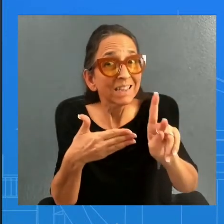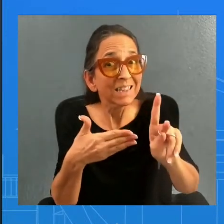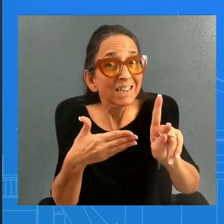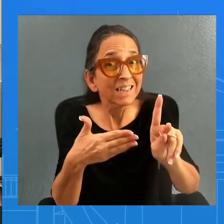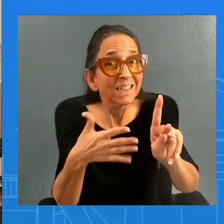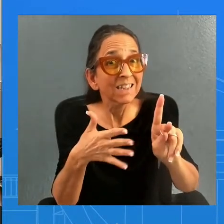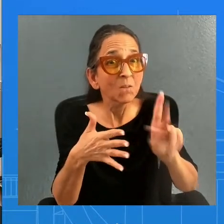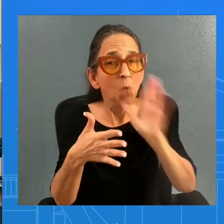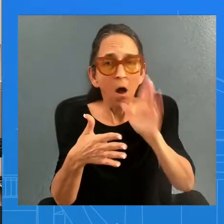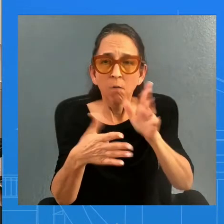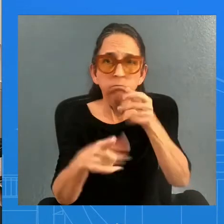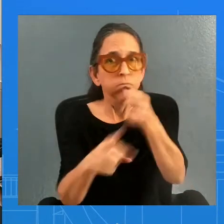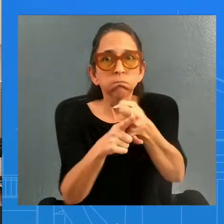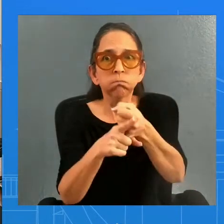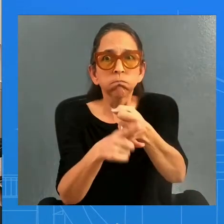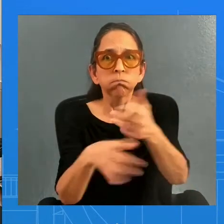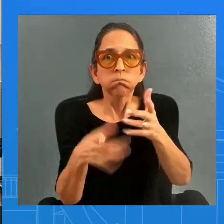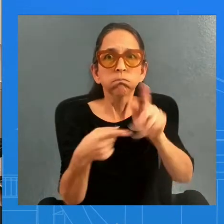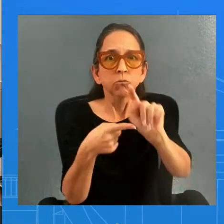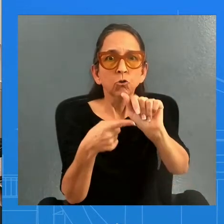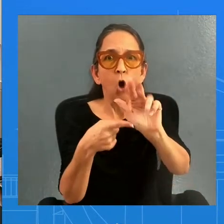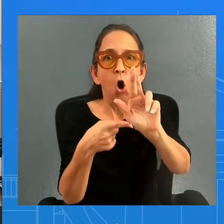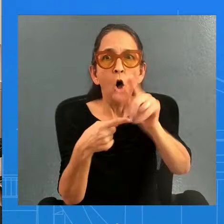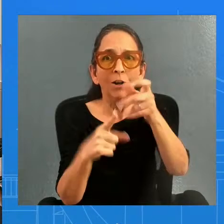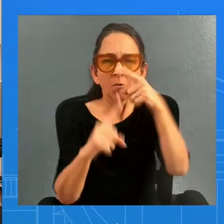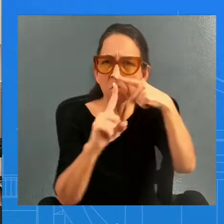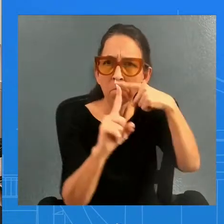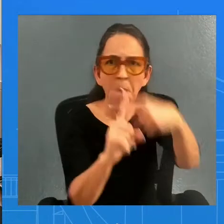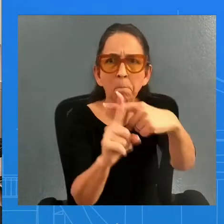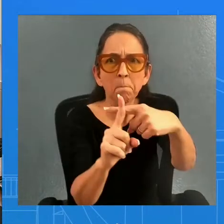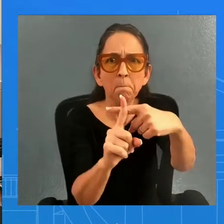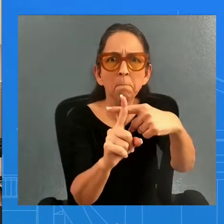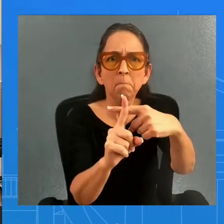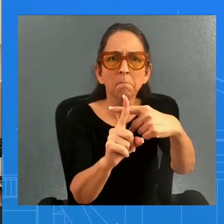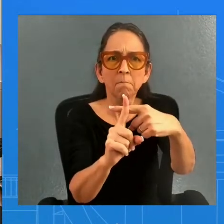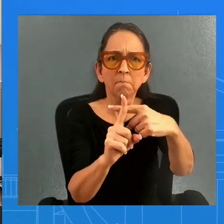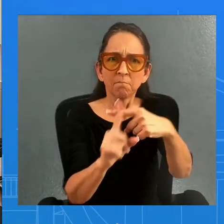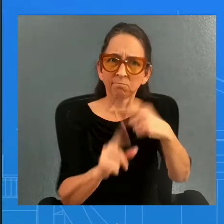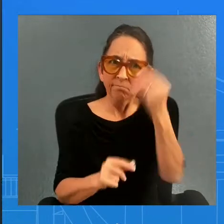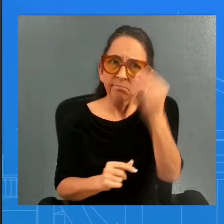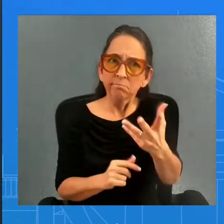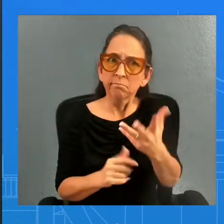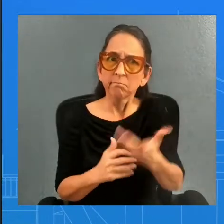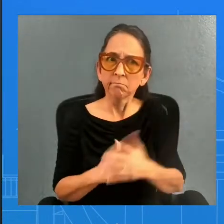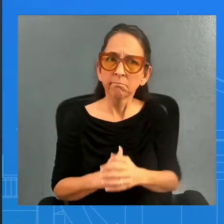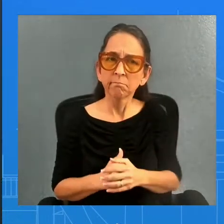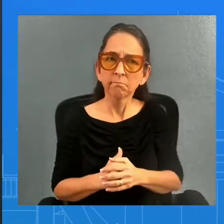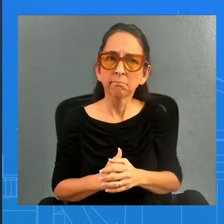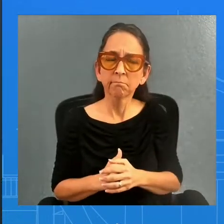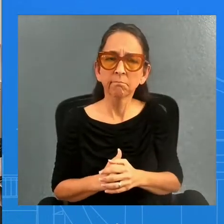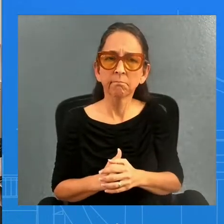Ms. Jean-Pierre: Well, you're about to jump out of your seat, so -- The Press: Thank -- thank you, John. Mr. Kirby: This -- this seems like a fair day for Janne. Ms. Jean-Pierre: That's true. Truly.